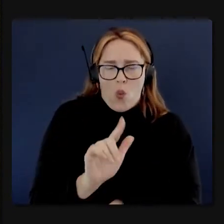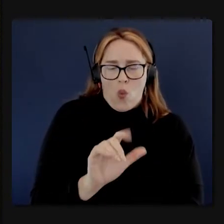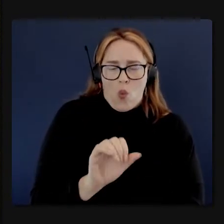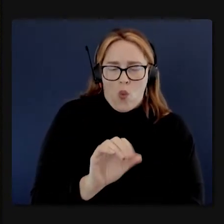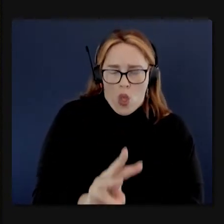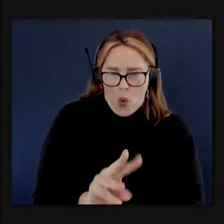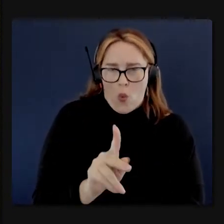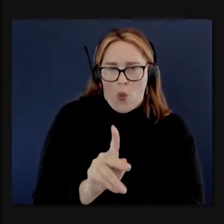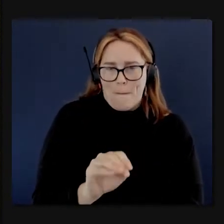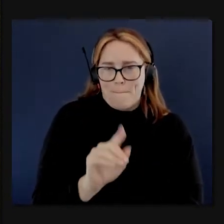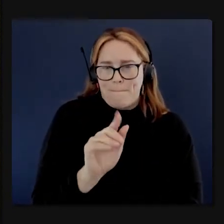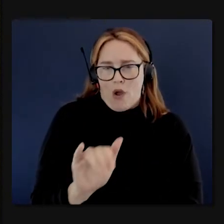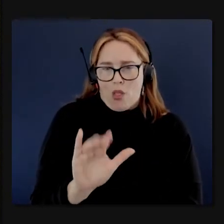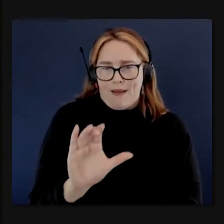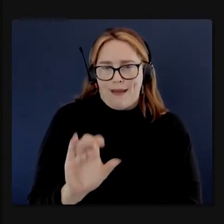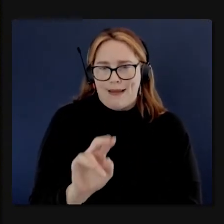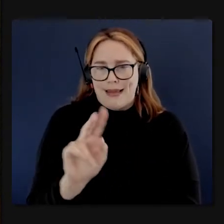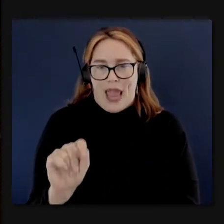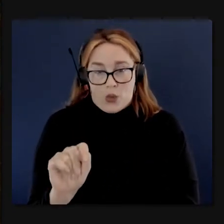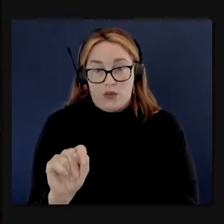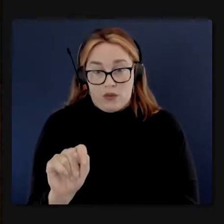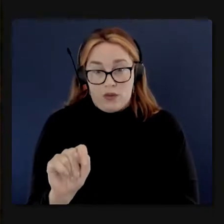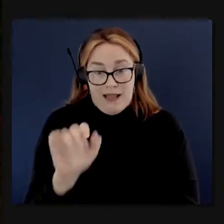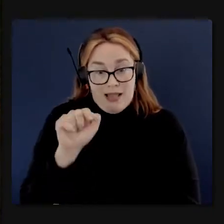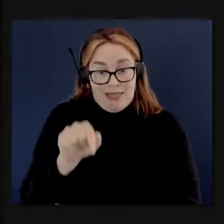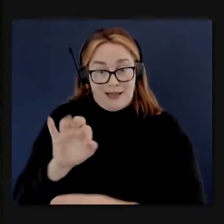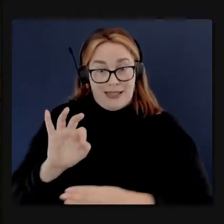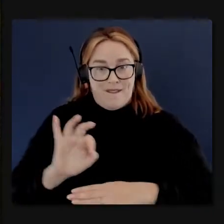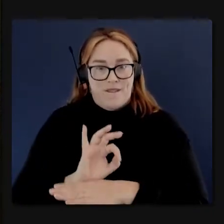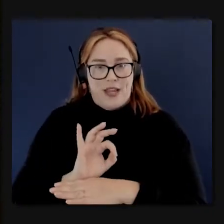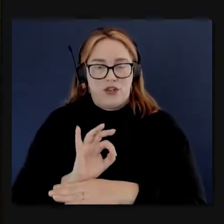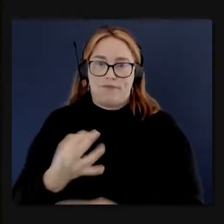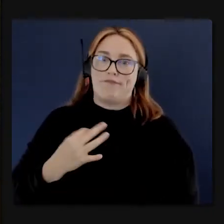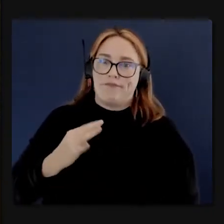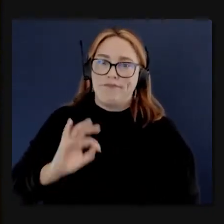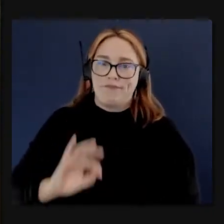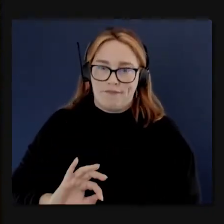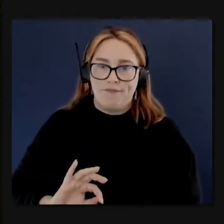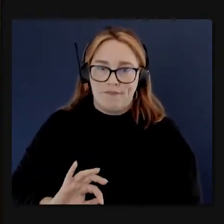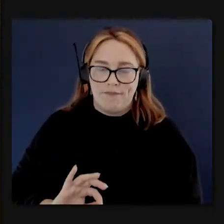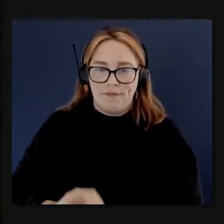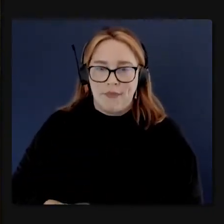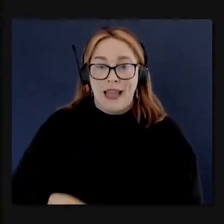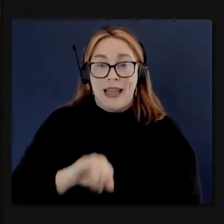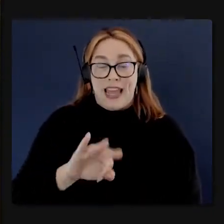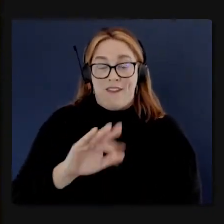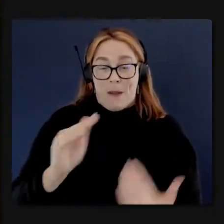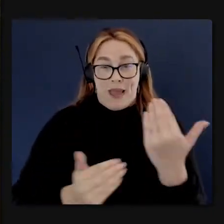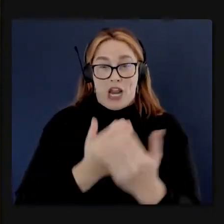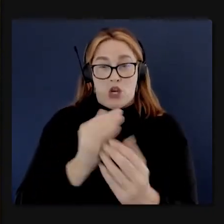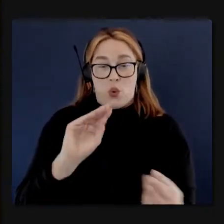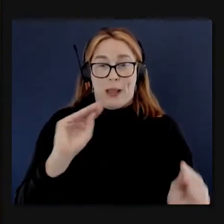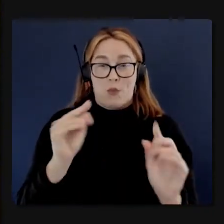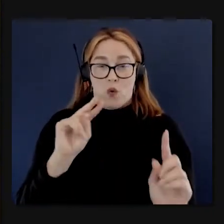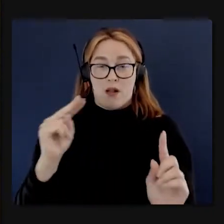this can come in handy. By manually or in scripted manner, placing cameras in the angles